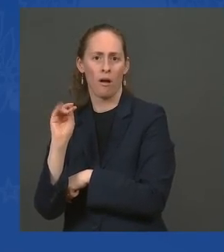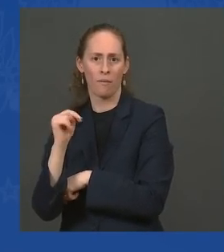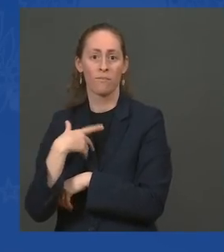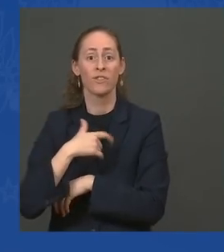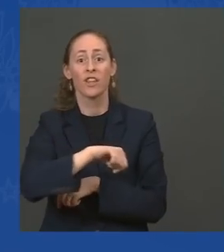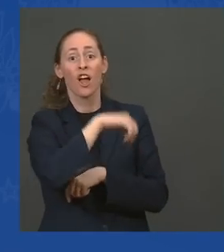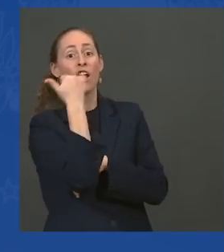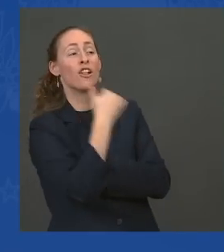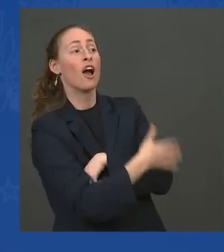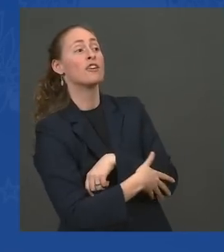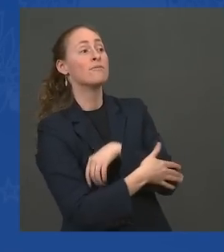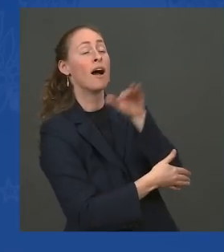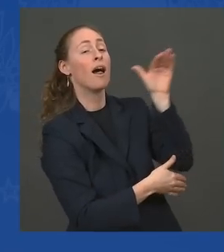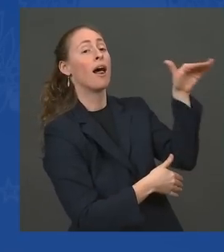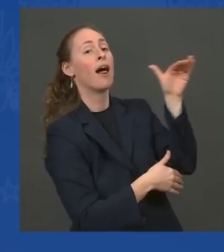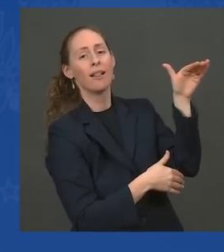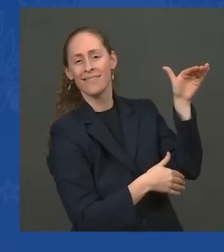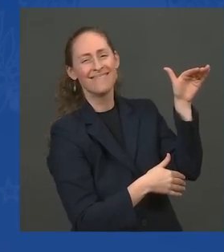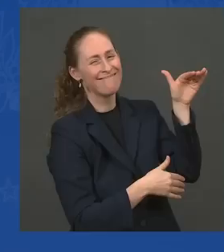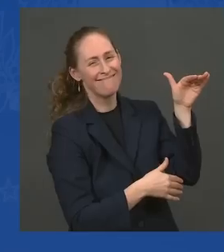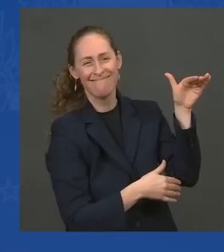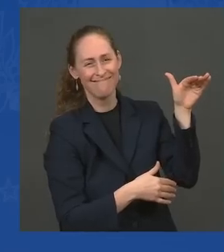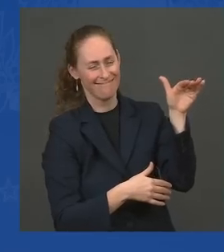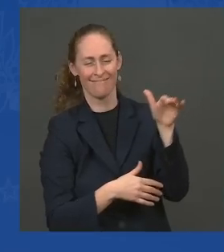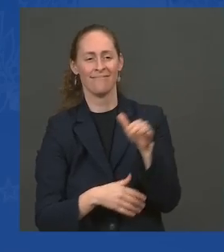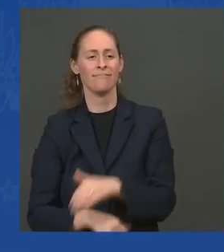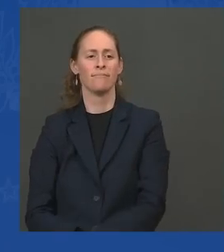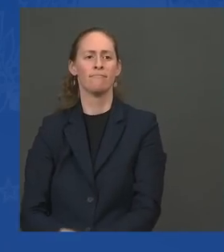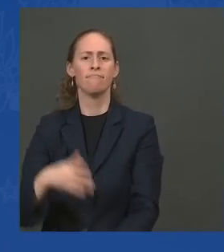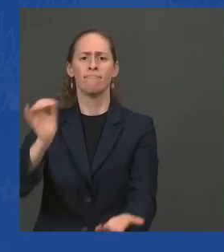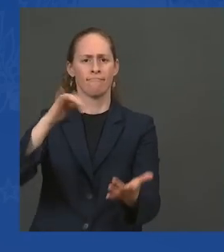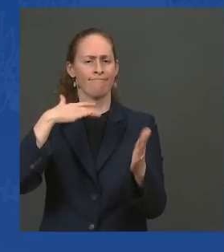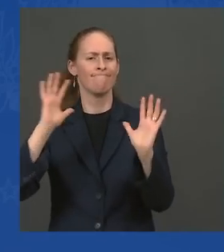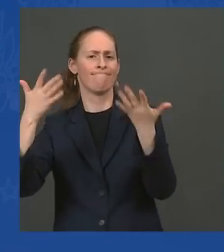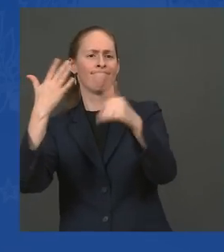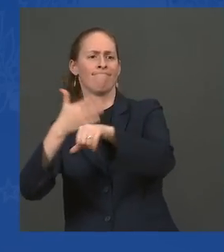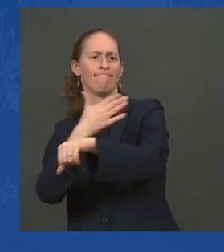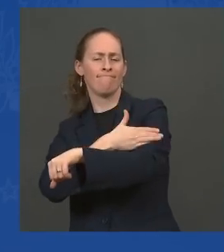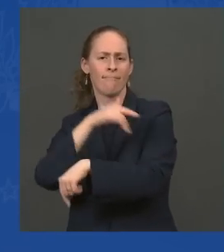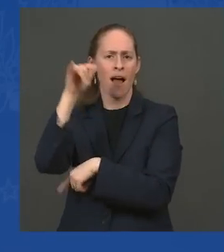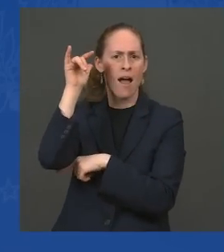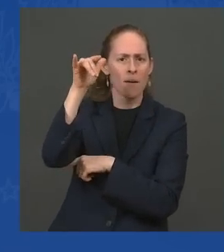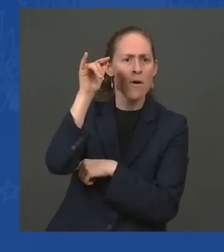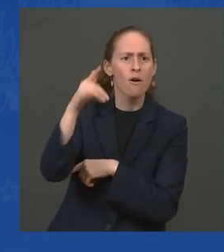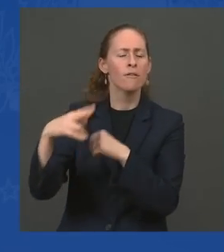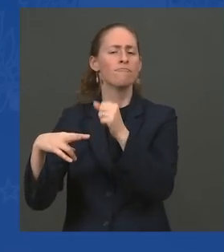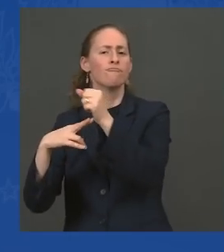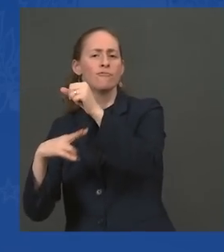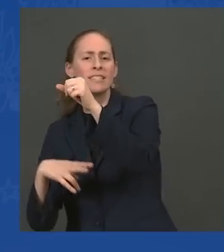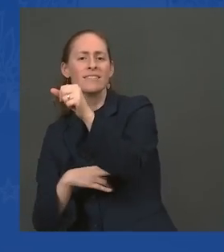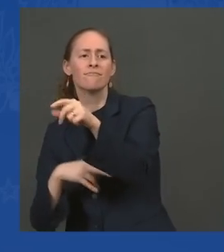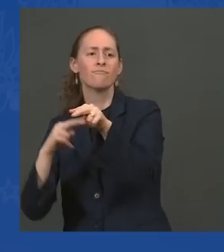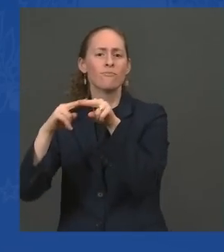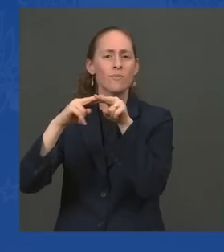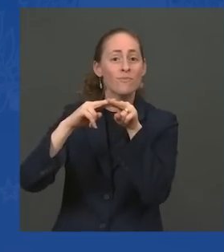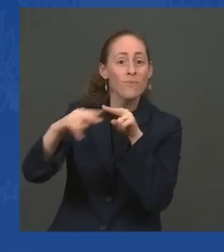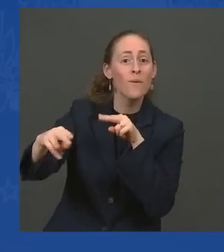freight rail, our ports along the Great Lakes, making it easy for companies to get goods to market, reducing supply chain bottlenecks,